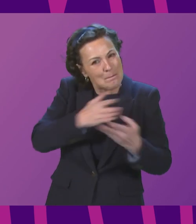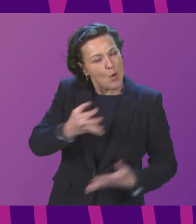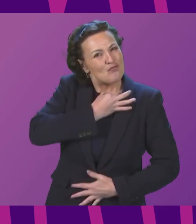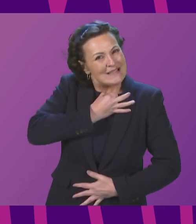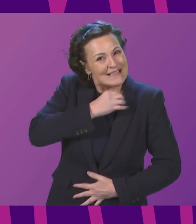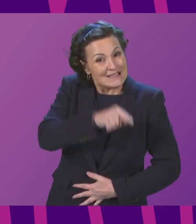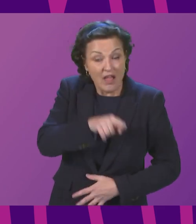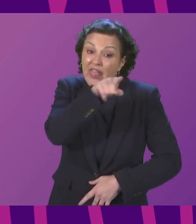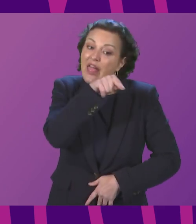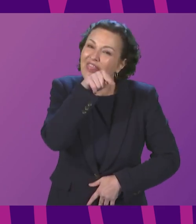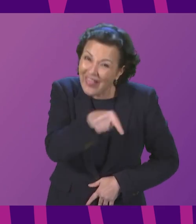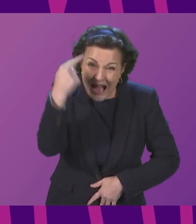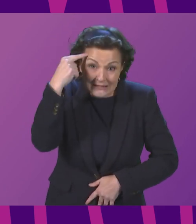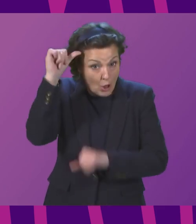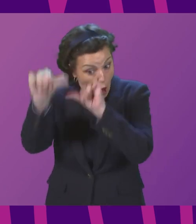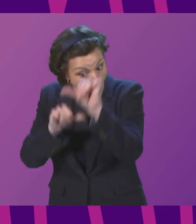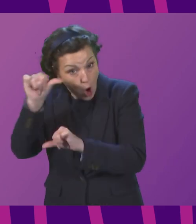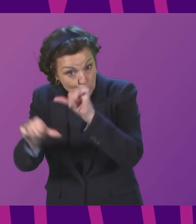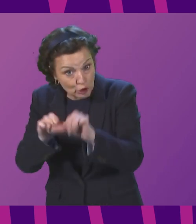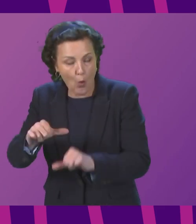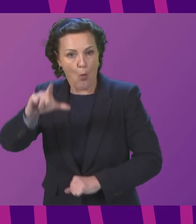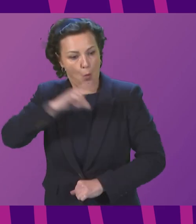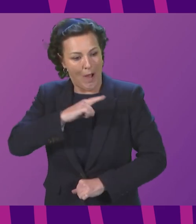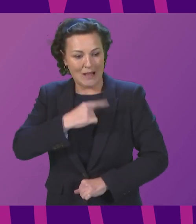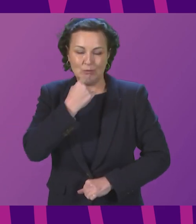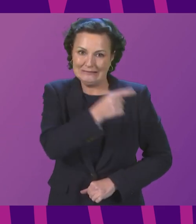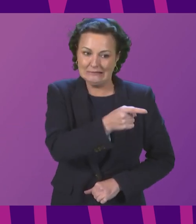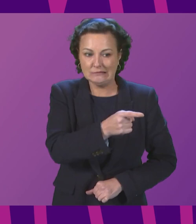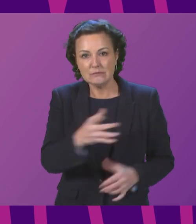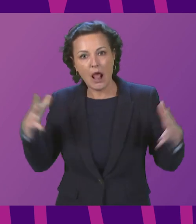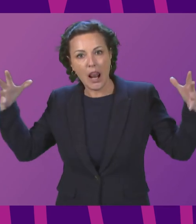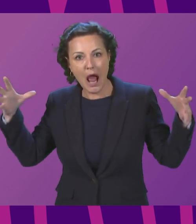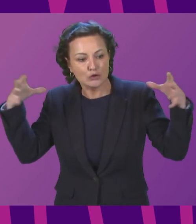That is the rationale for the particular targeted measures that we have in place. We know from